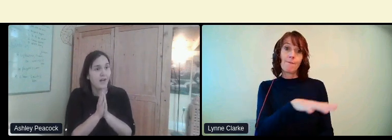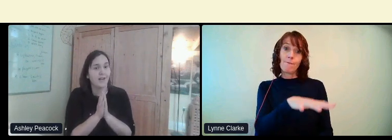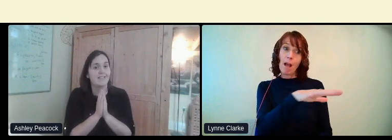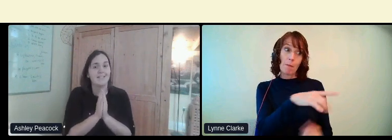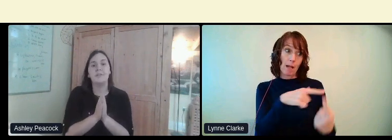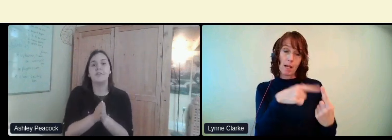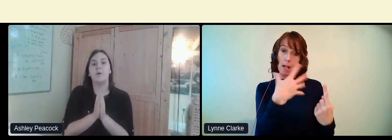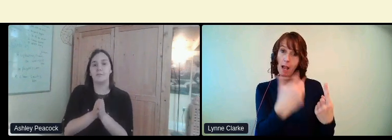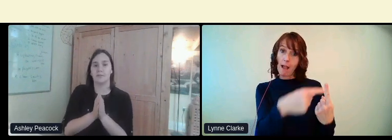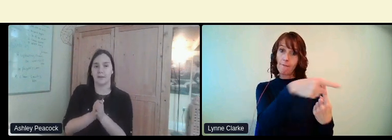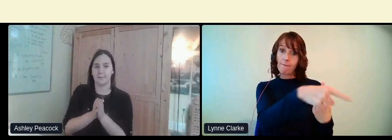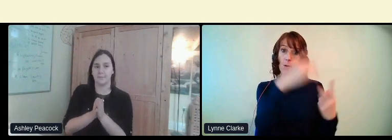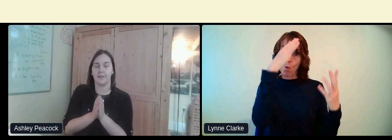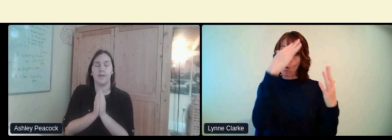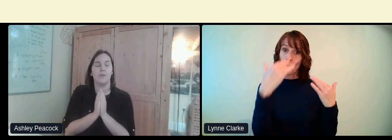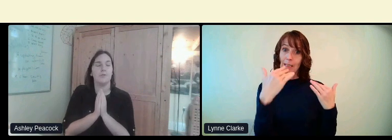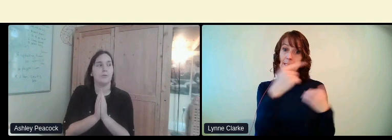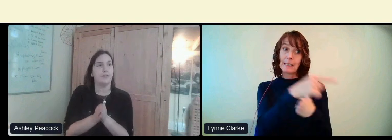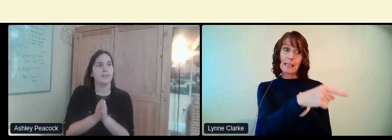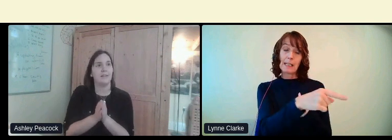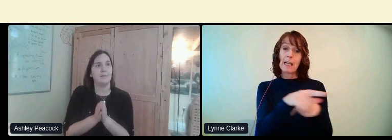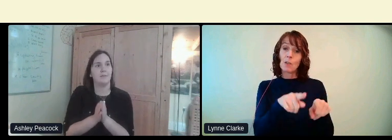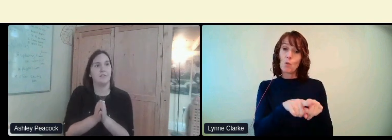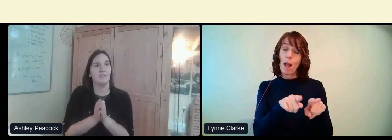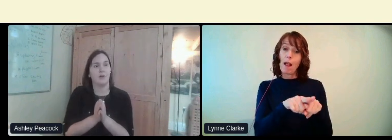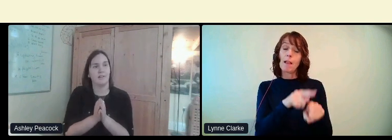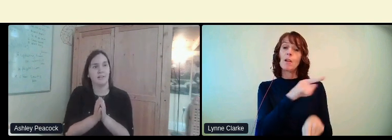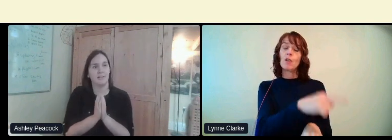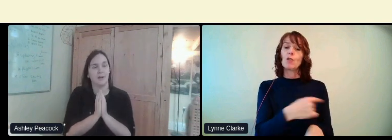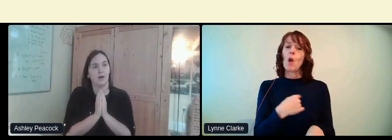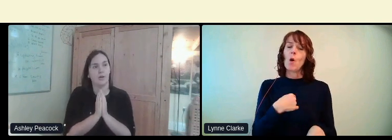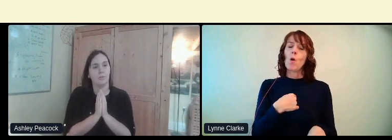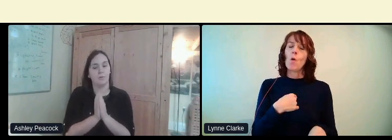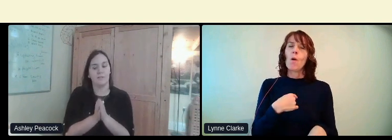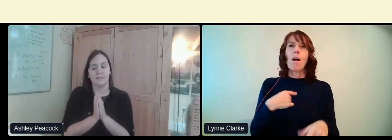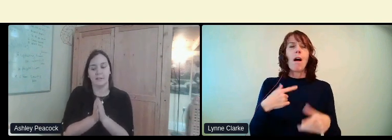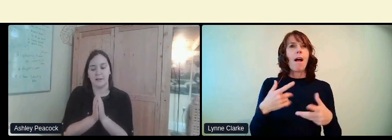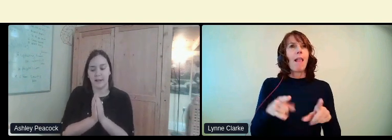I still didn't know everything. So it really set me on this journey of wanting to learn how